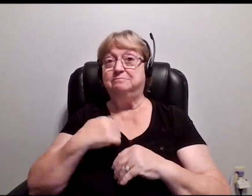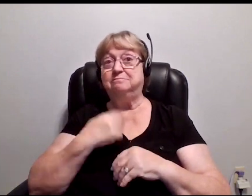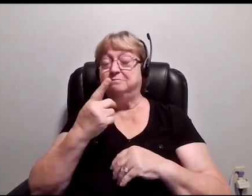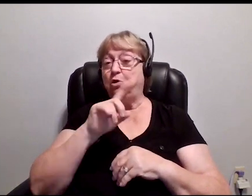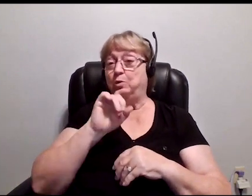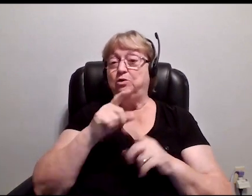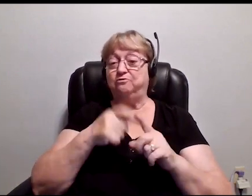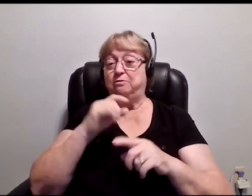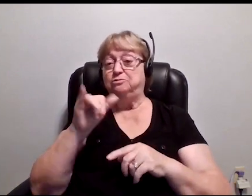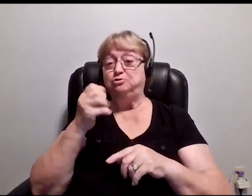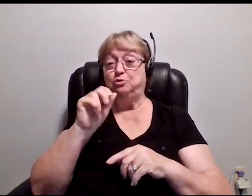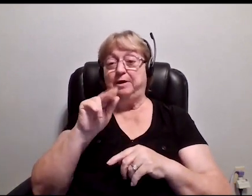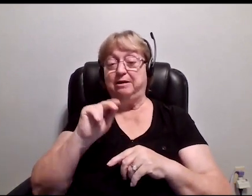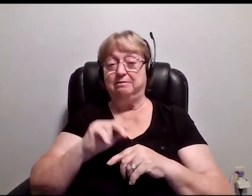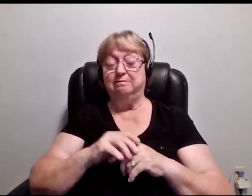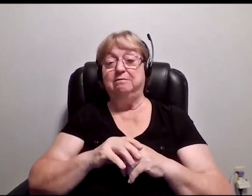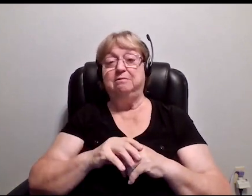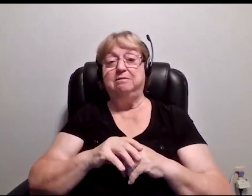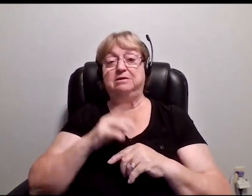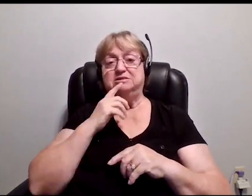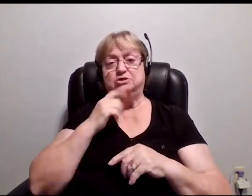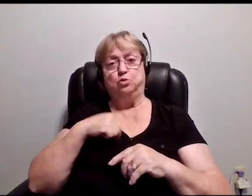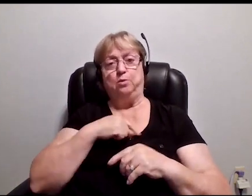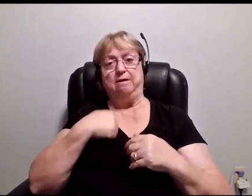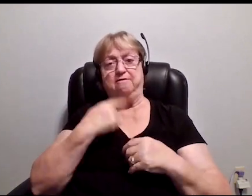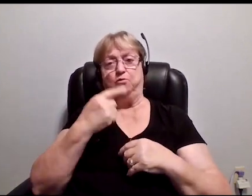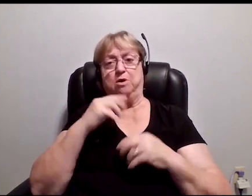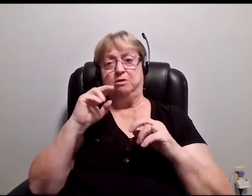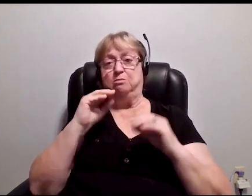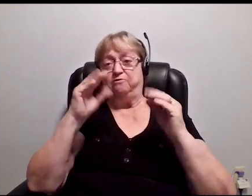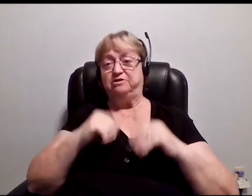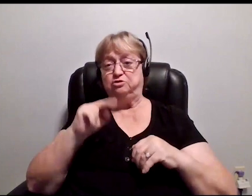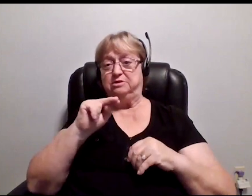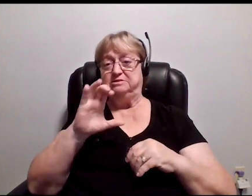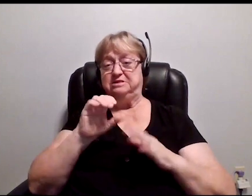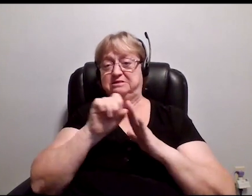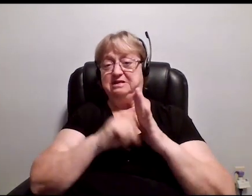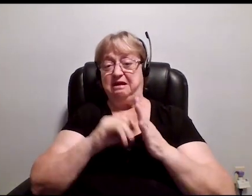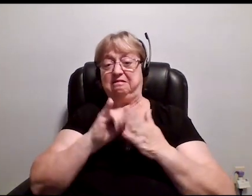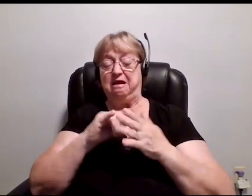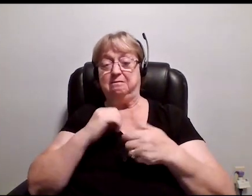from Joanne who says, "We have a professor at NC State who made a neurodiverse physics class.